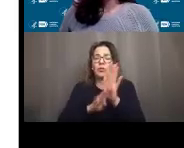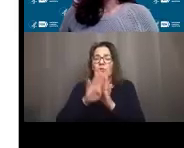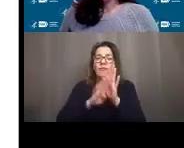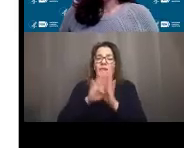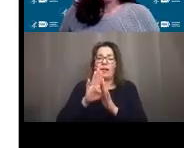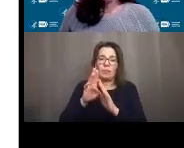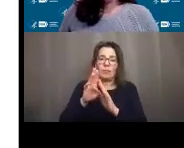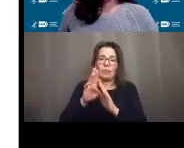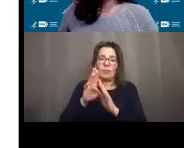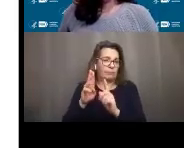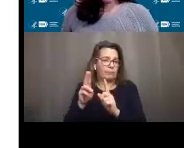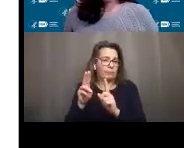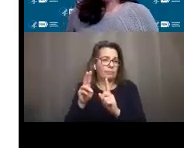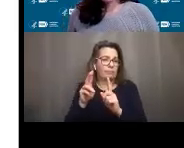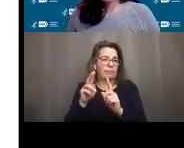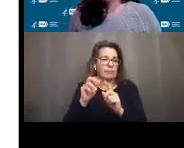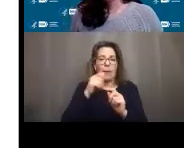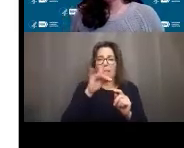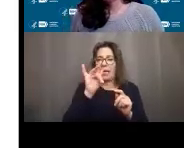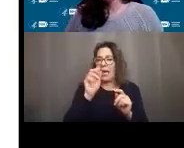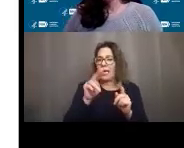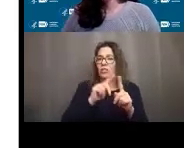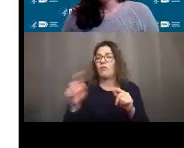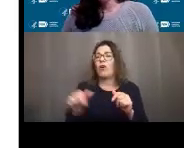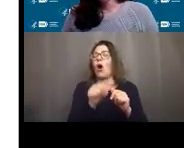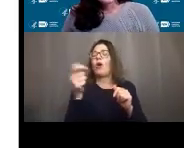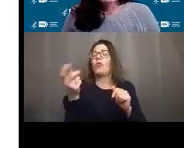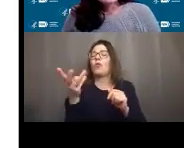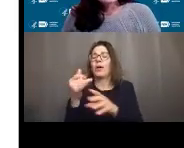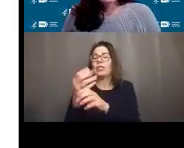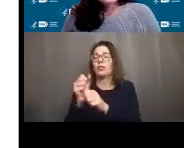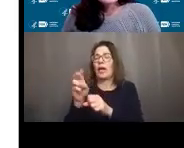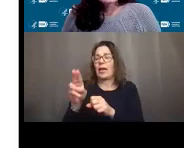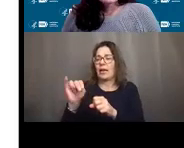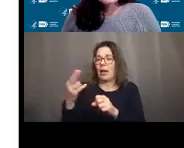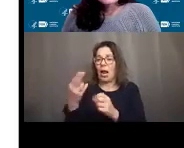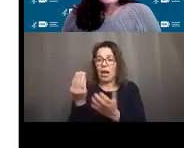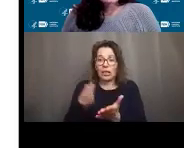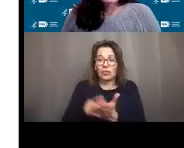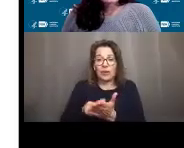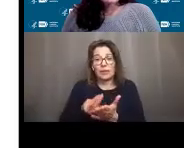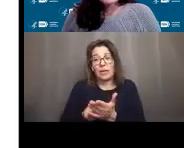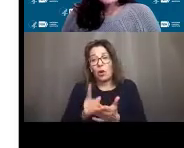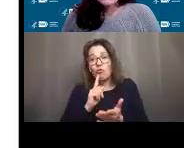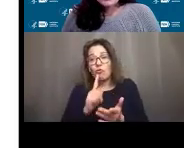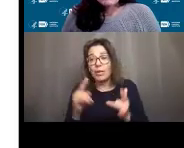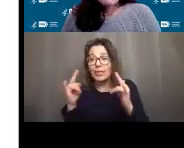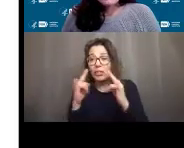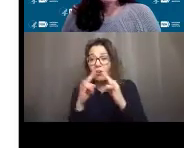specifically around the area of Alzheimer's disease, and so the National Institute of Aging